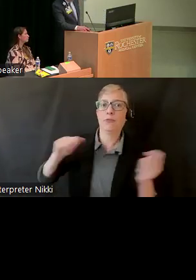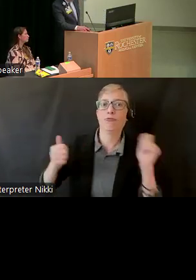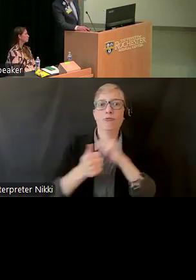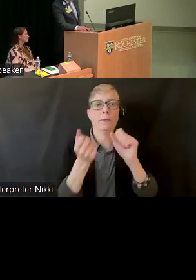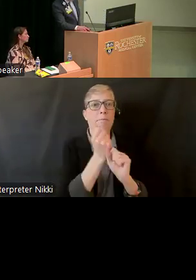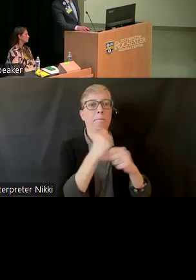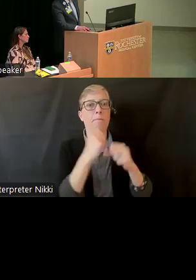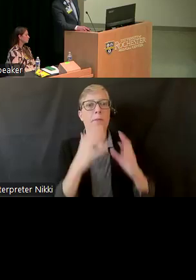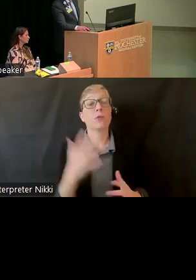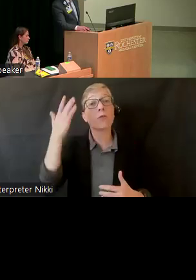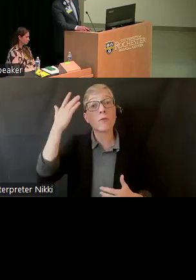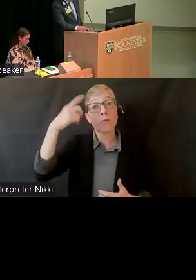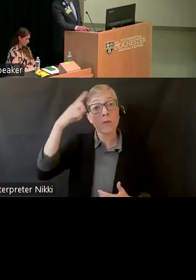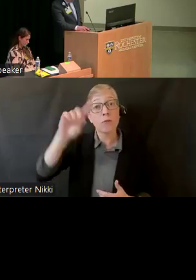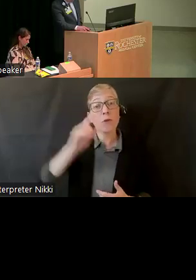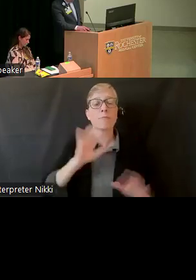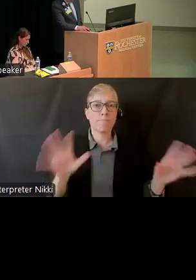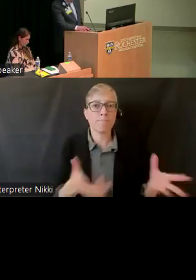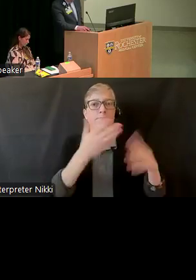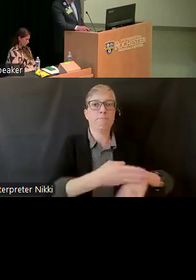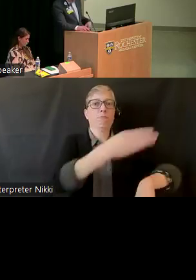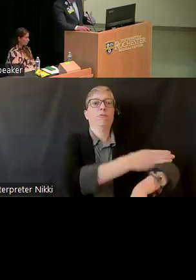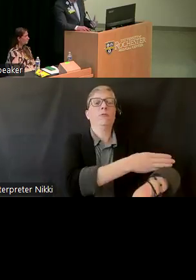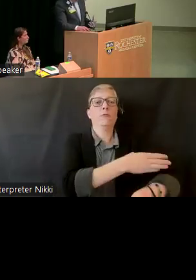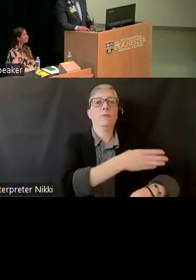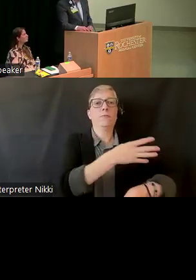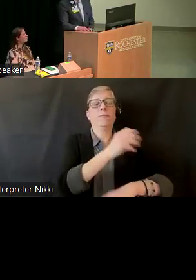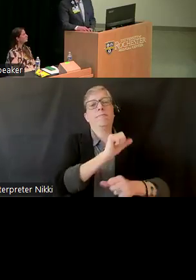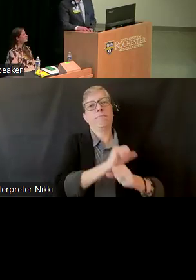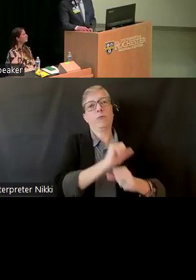health worker well-being and this recognition provides access to other NO national national